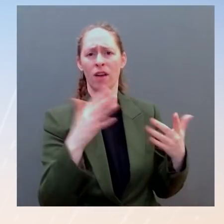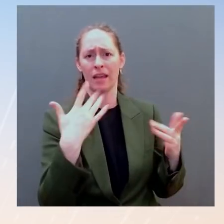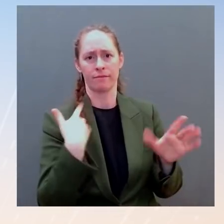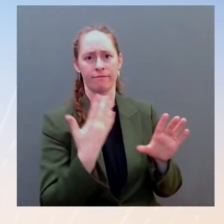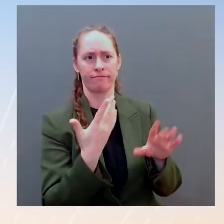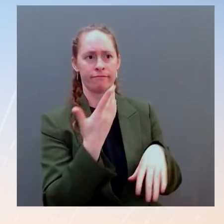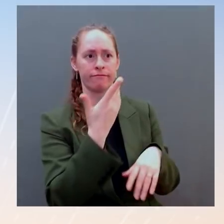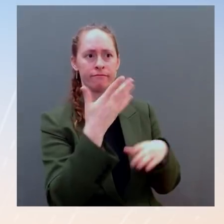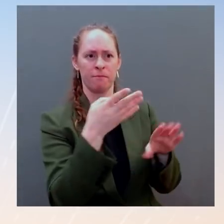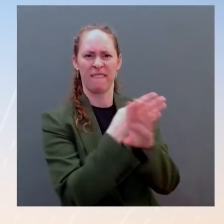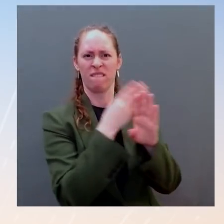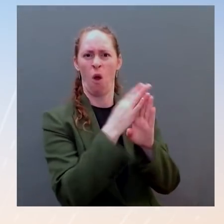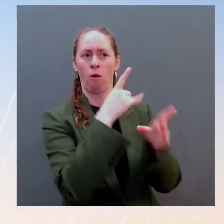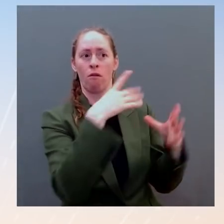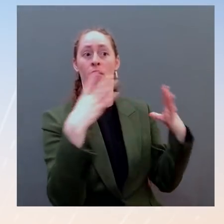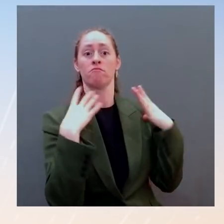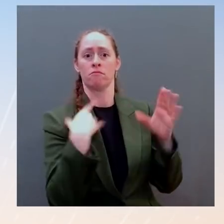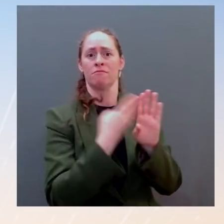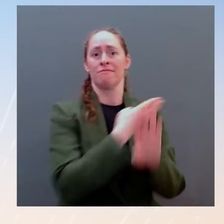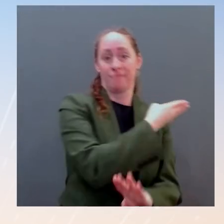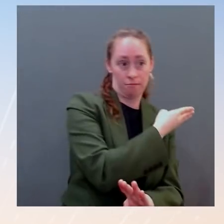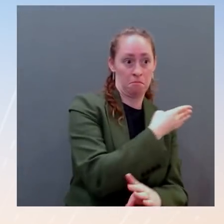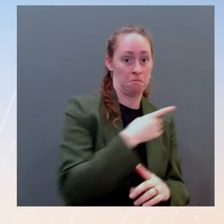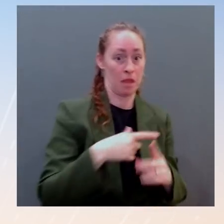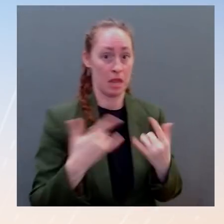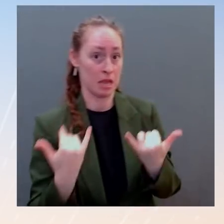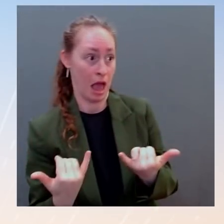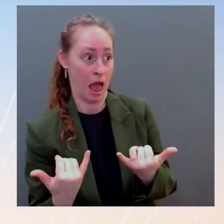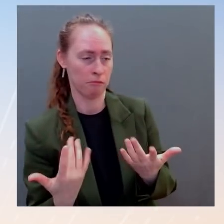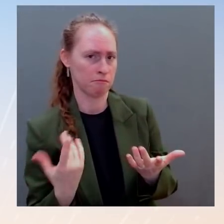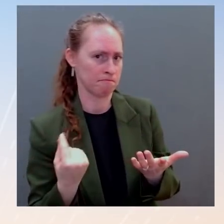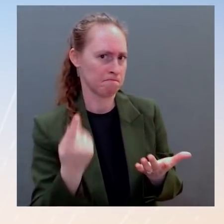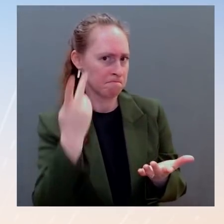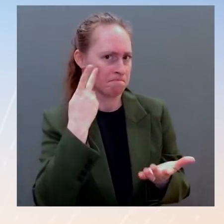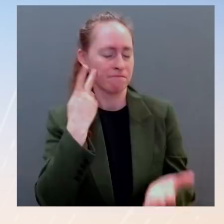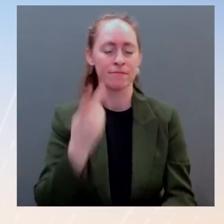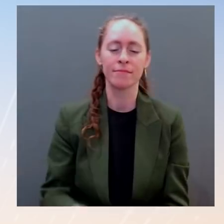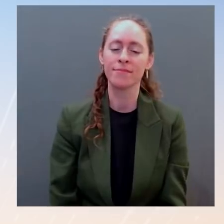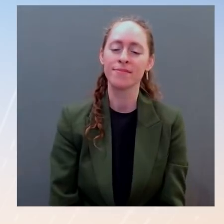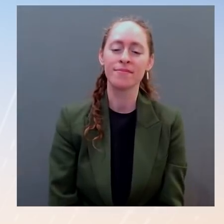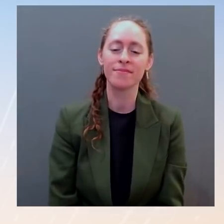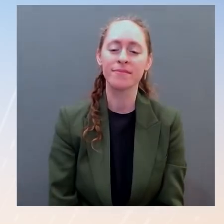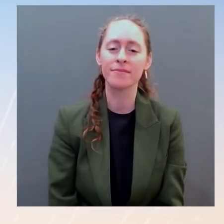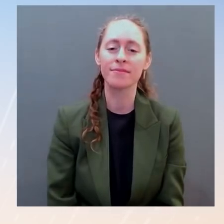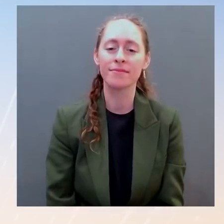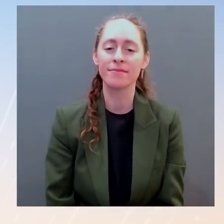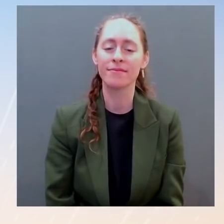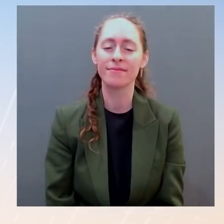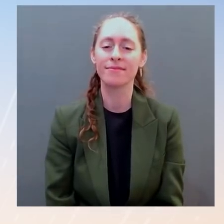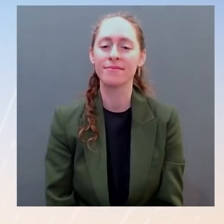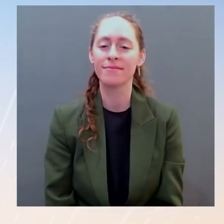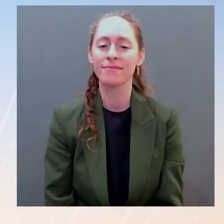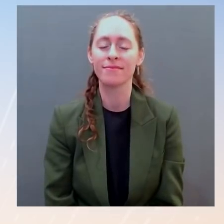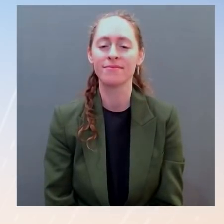And then, is the White House considering extending the Title 42 immigration restrictions as part of a deal with Congress? Are you considering it?